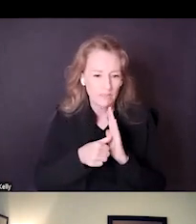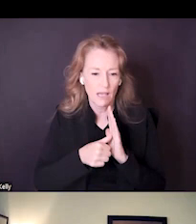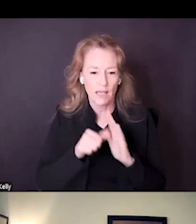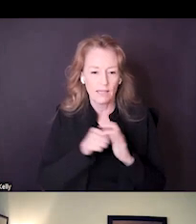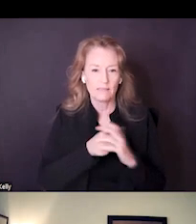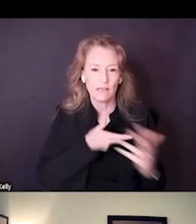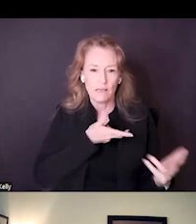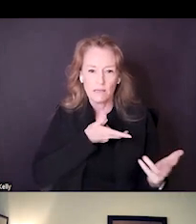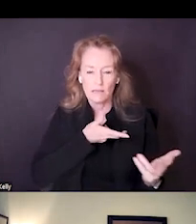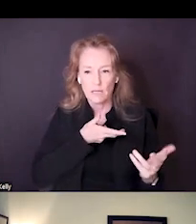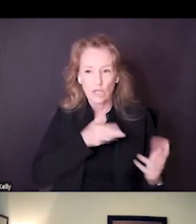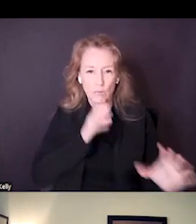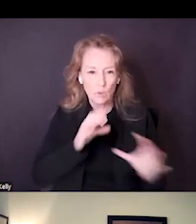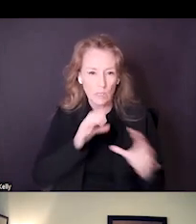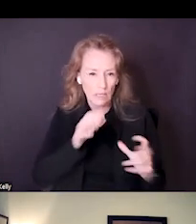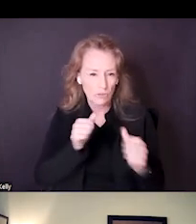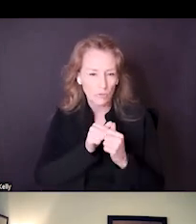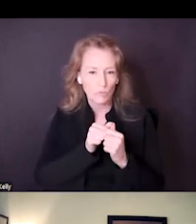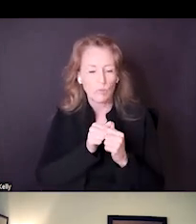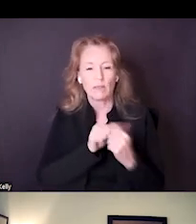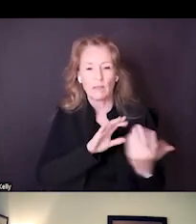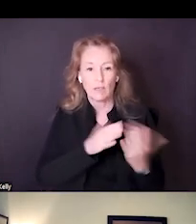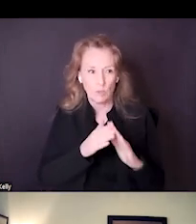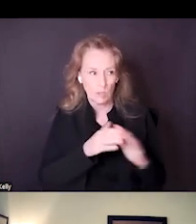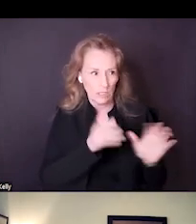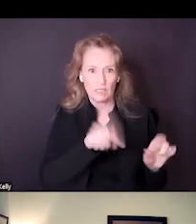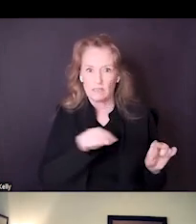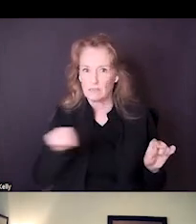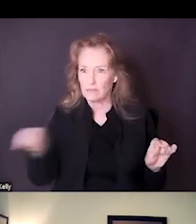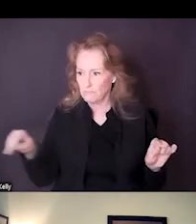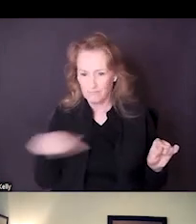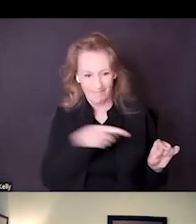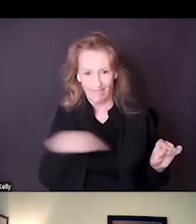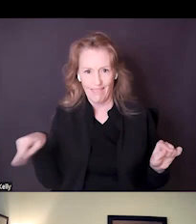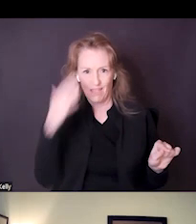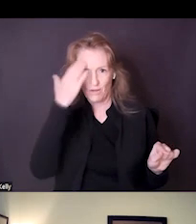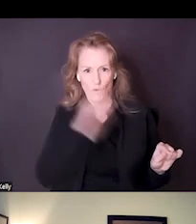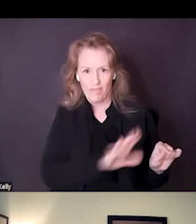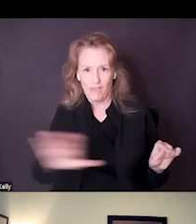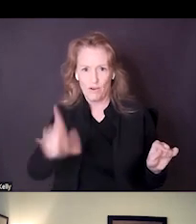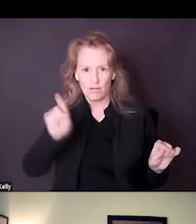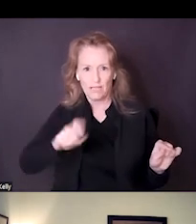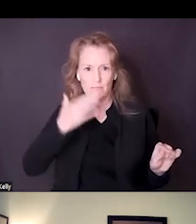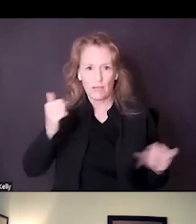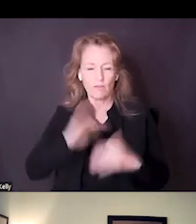COMMUNITIES BECAUSE THEY KNOW THEIR NEEDS BETTER THAN ANYONE ELSE SO IT GIVES EVERYONE THE CHANCE TO COME TOGETHER.